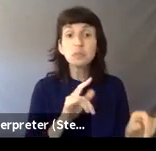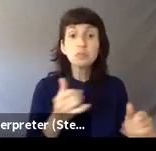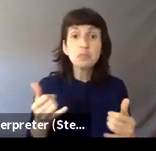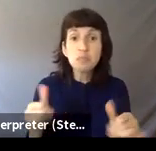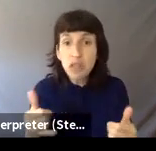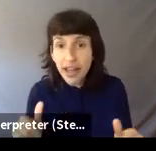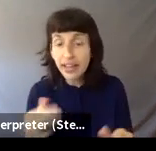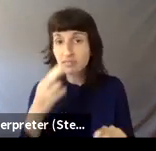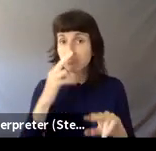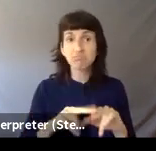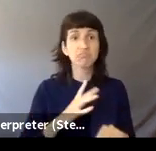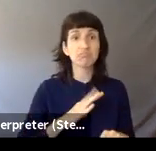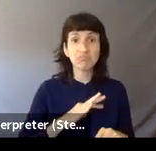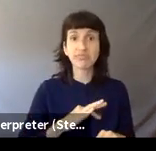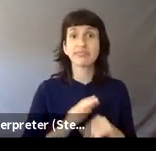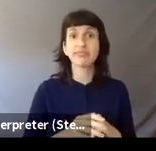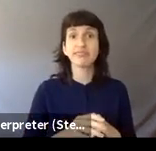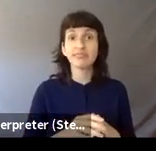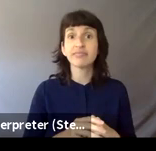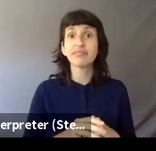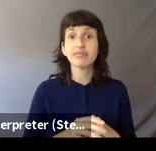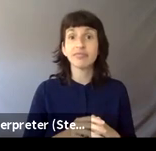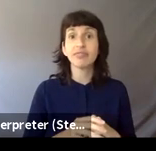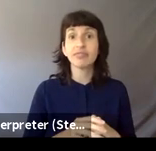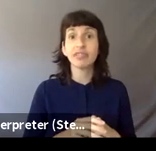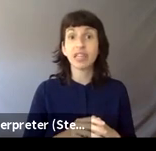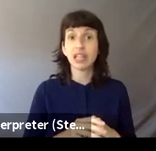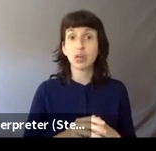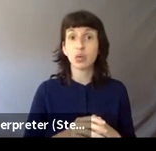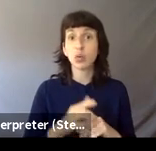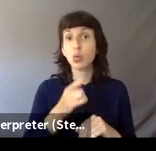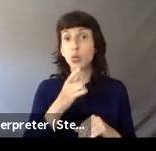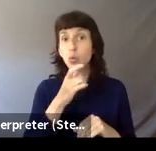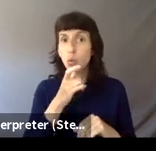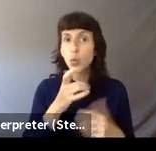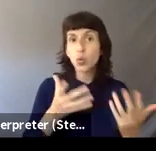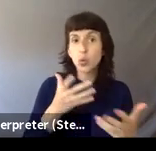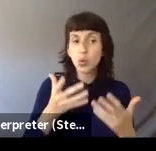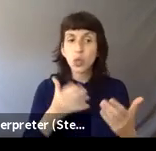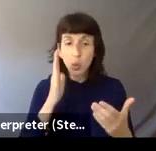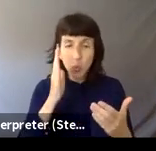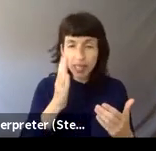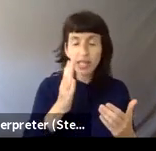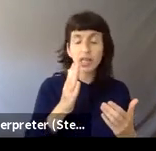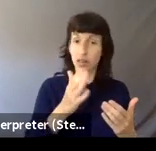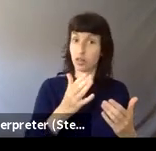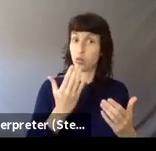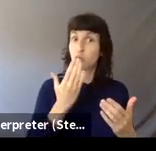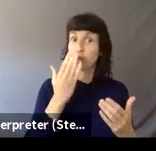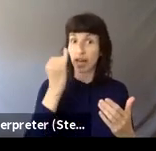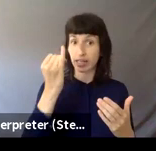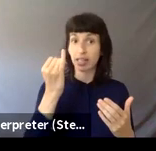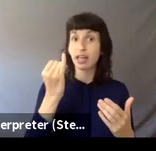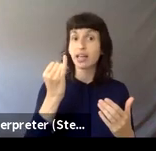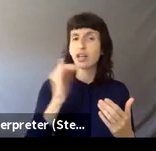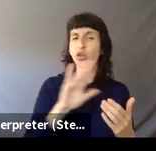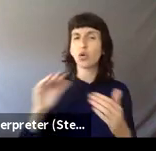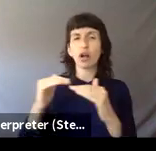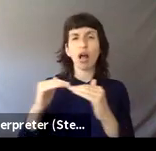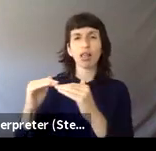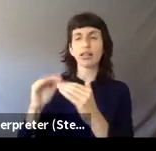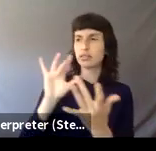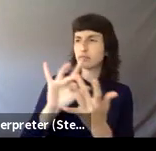It looks like the highest percentage of folks for number one is kind of a little. Microsoft Teams is a big program and there's lots of stuff there. Anything that you can do to kind of get in there